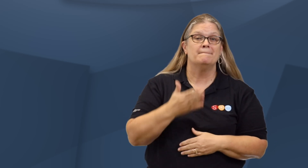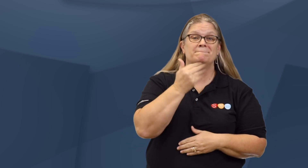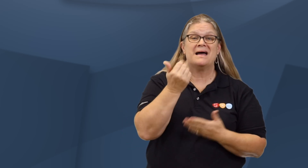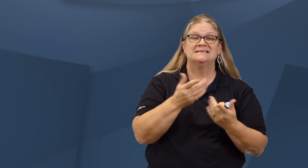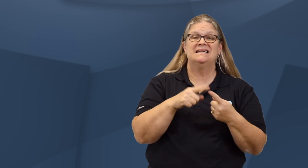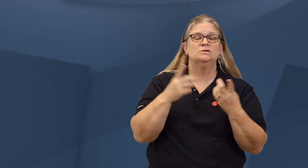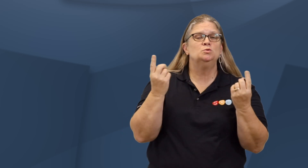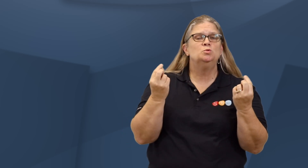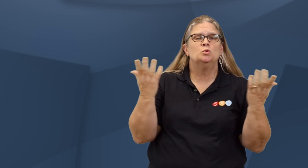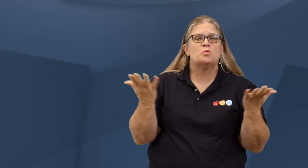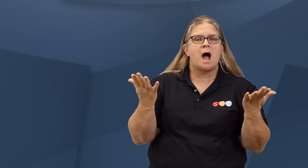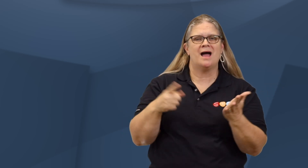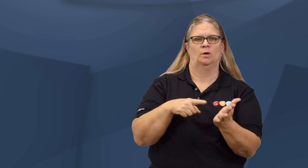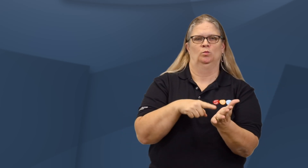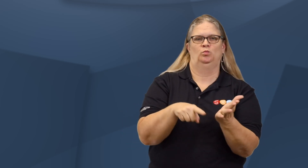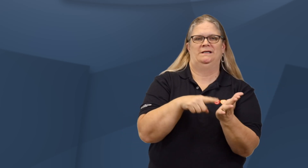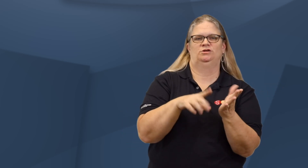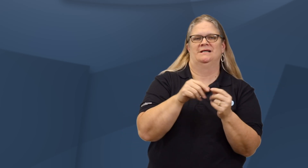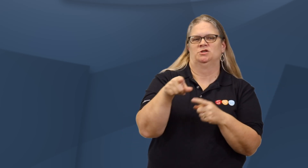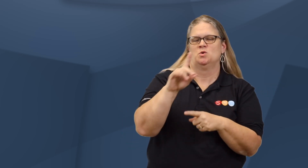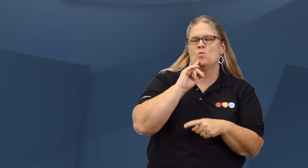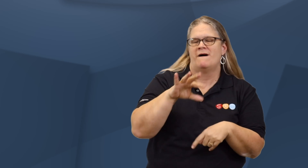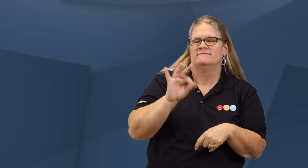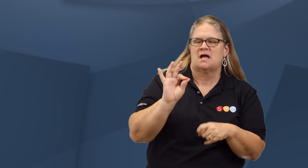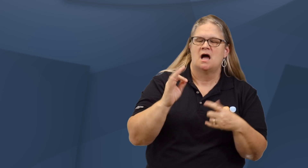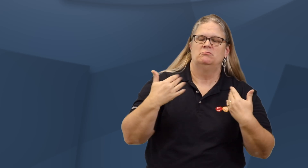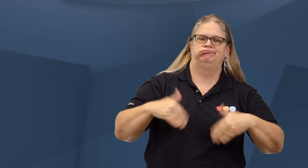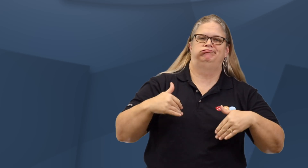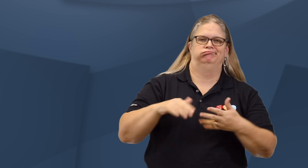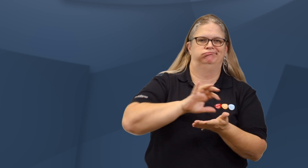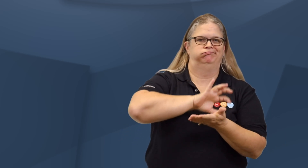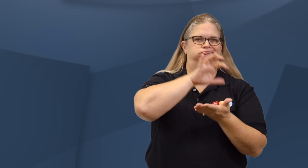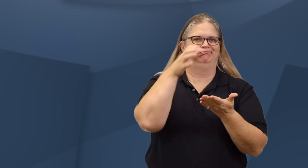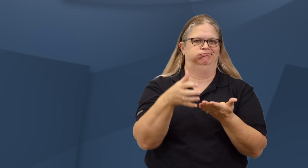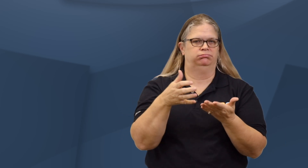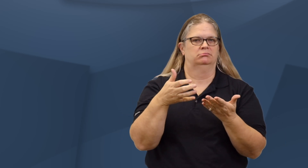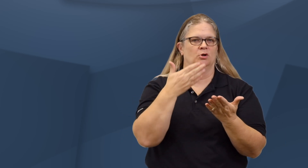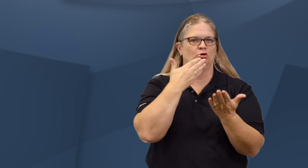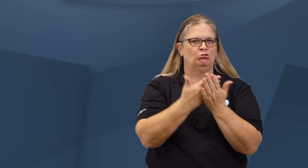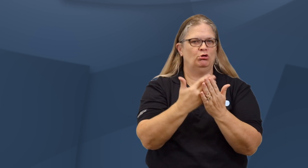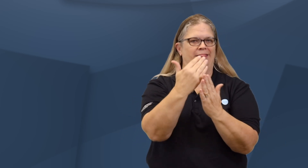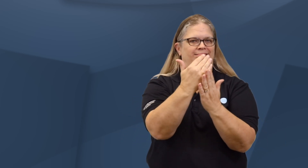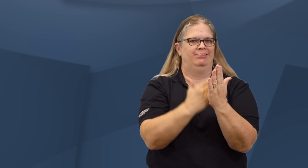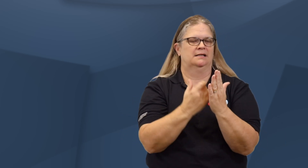The best thing to do is to do your research, and you'll find a pretty good list